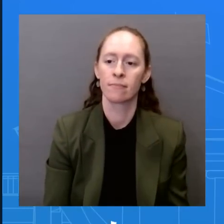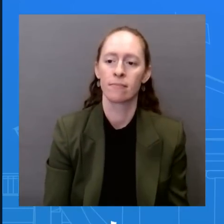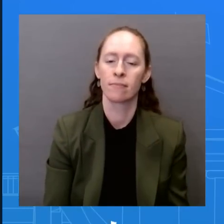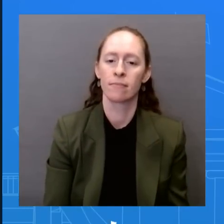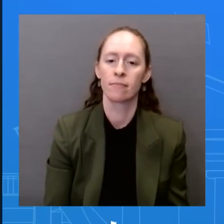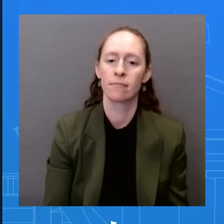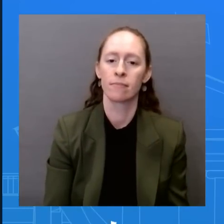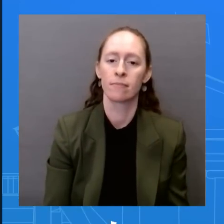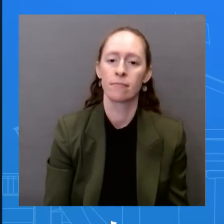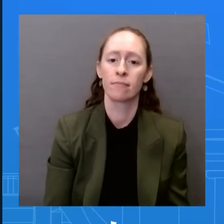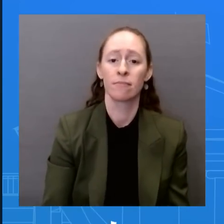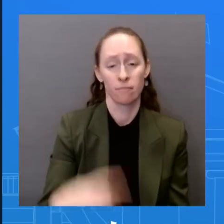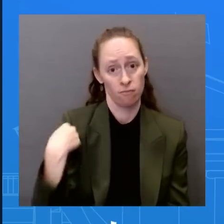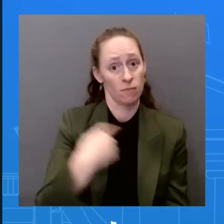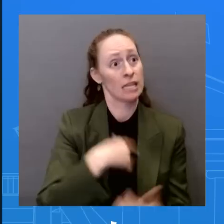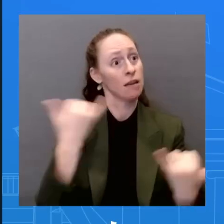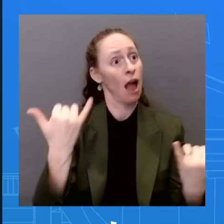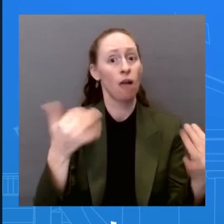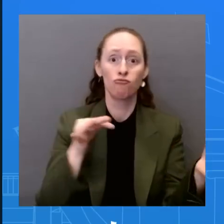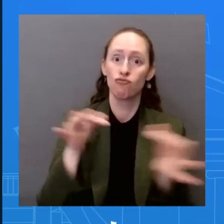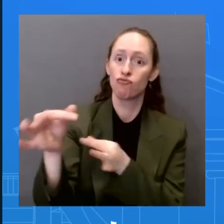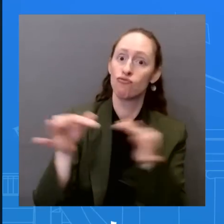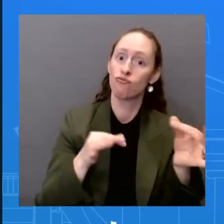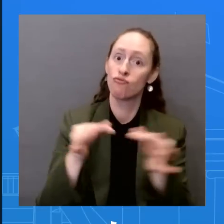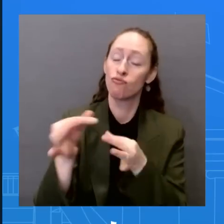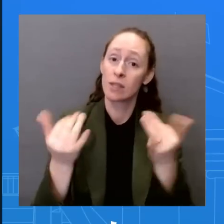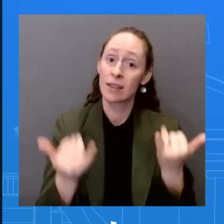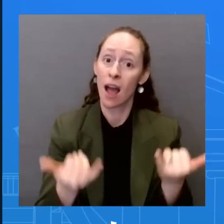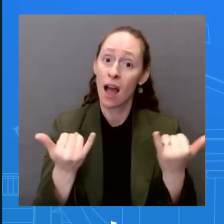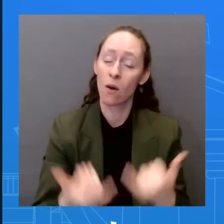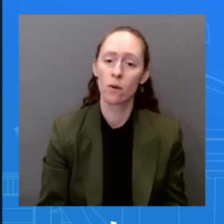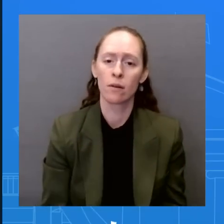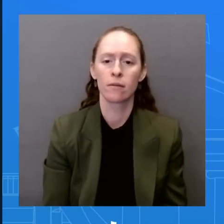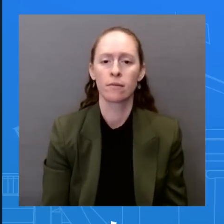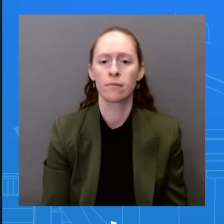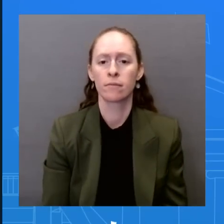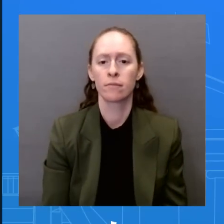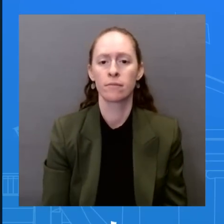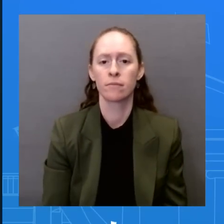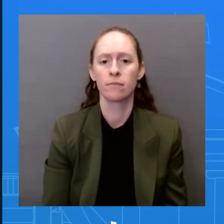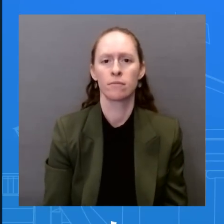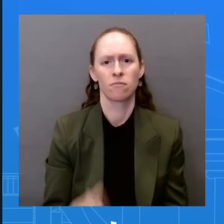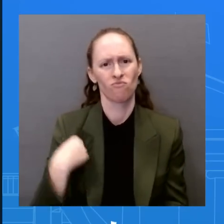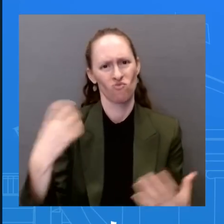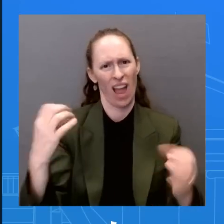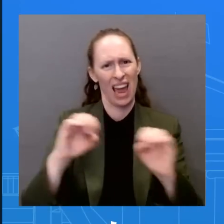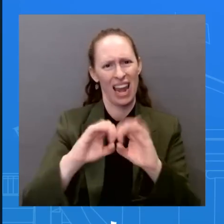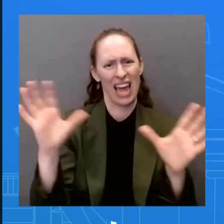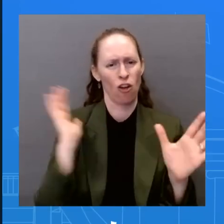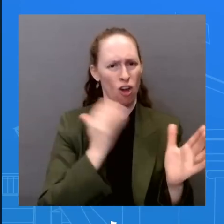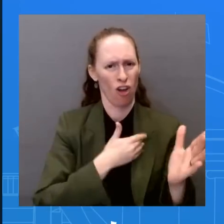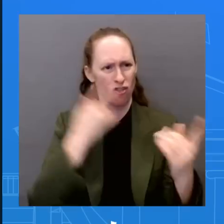and we wanted to make it very clear on how we feel about this, how we're holding Russia accountable